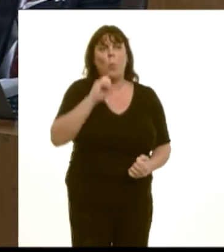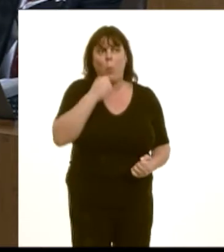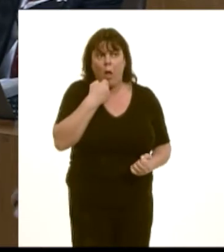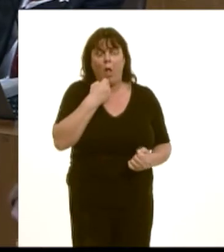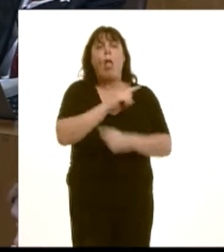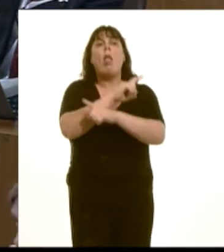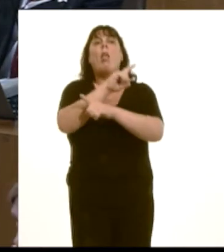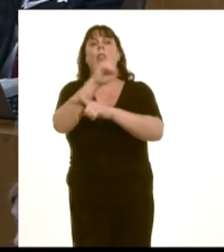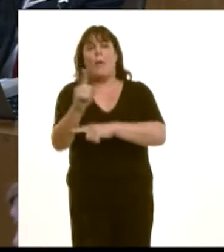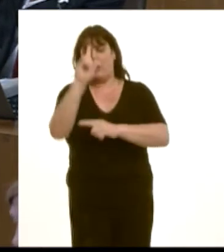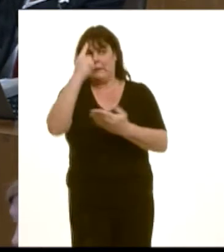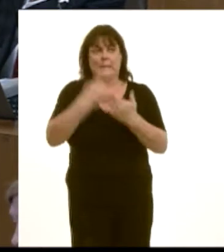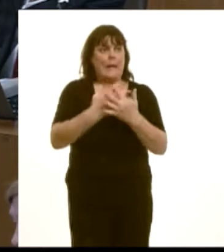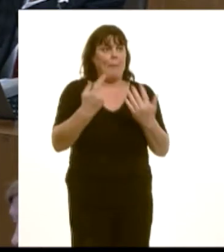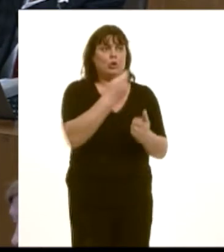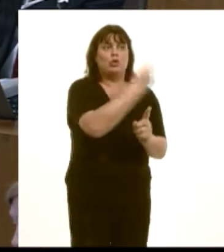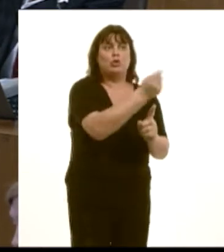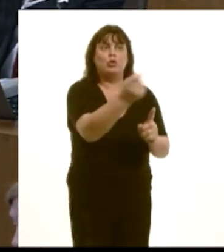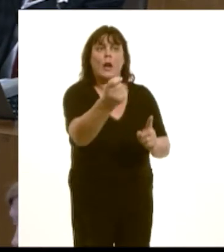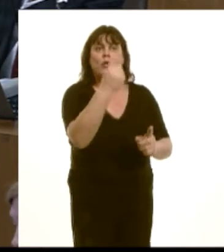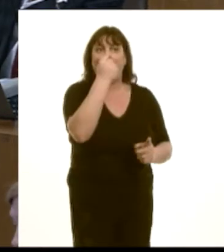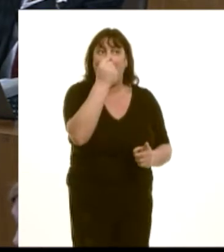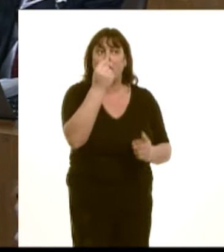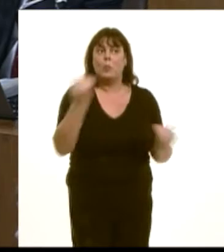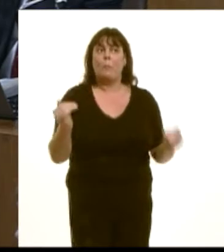further down the line as to what the fares would look like. What we do know from the